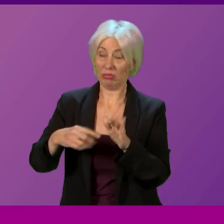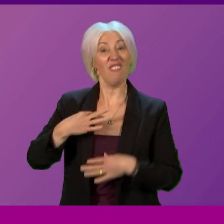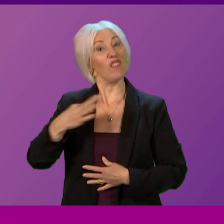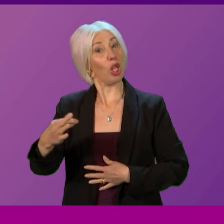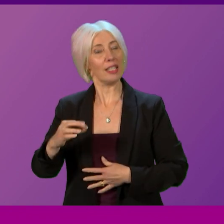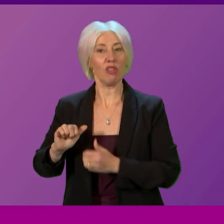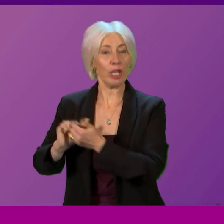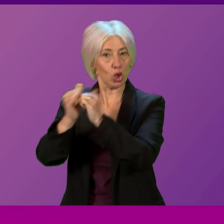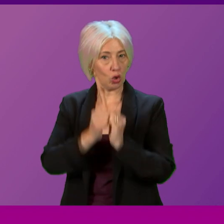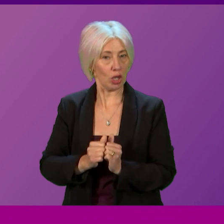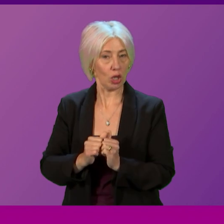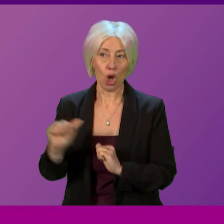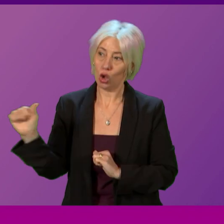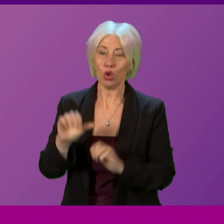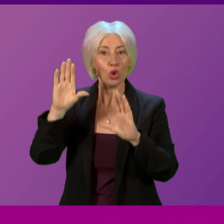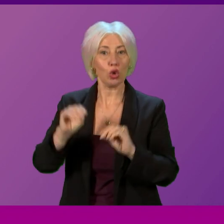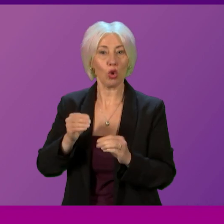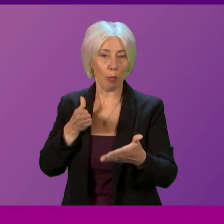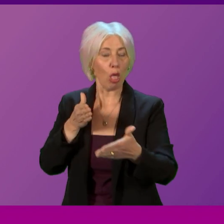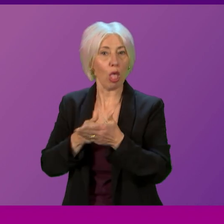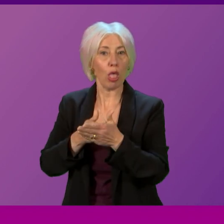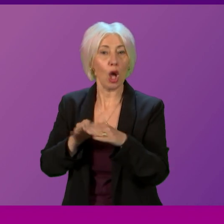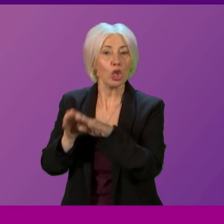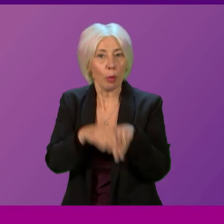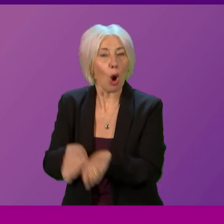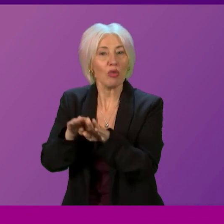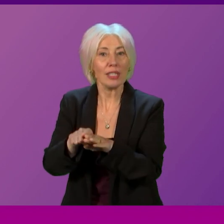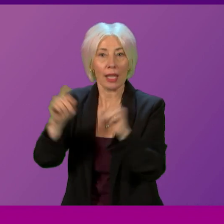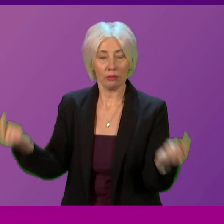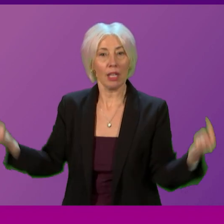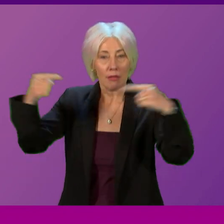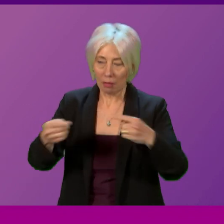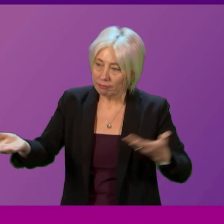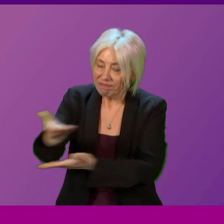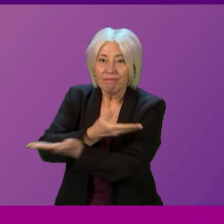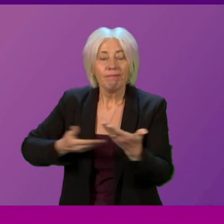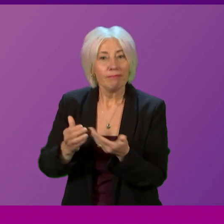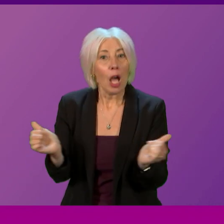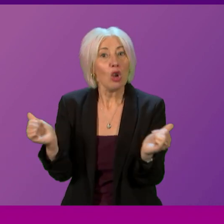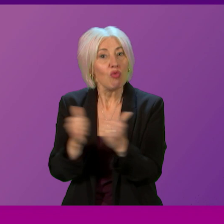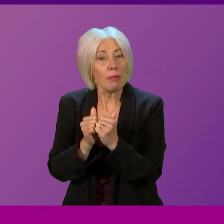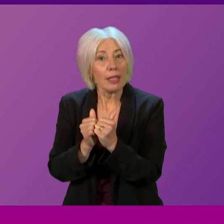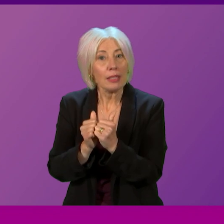do is to stop standing in the way of democracy, come to the table and reach an agreement with the Scottish Government on holding a legal referendum.